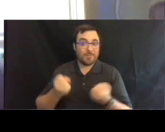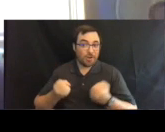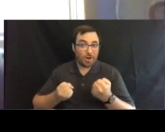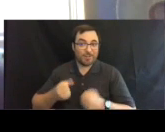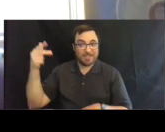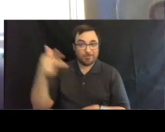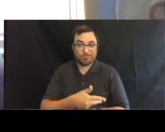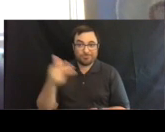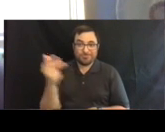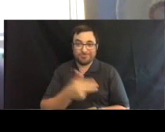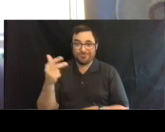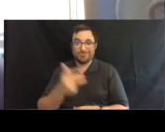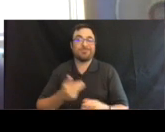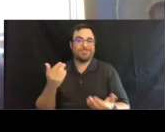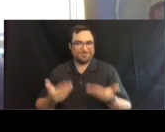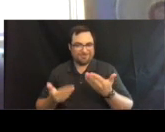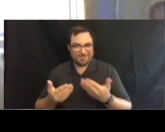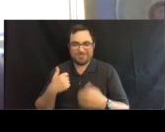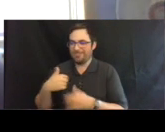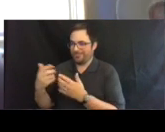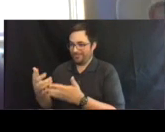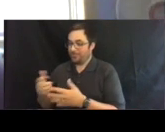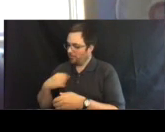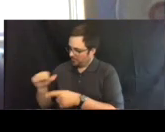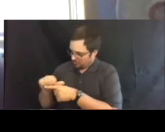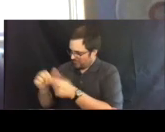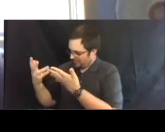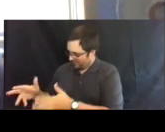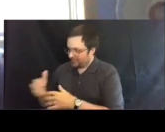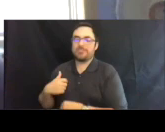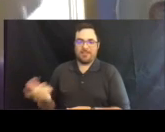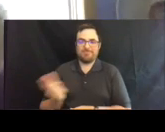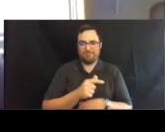when he's done doing my drills. I hand him the car, I say the sounds